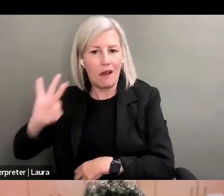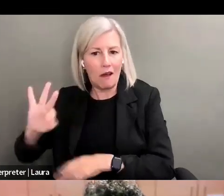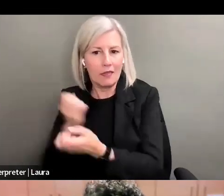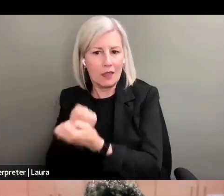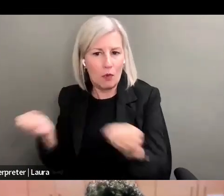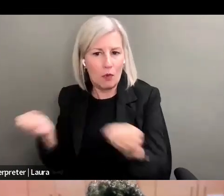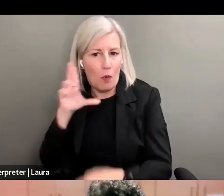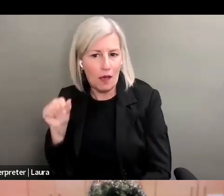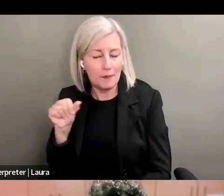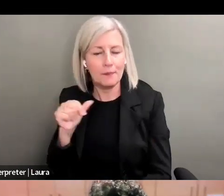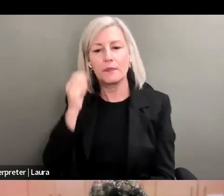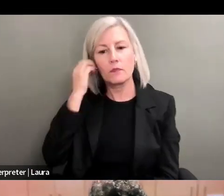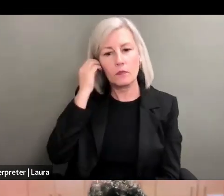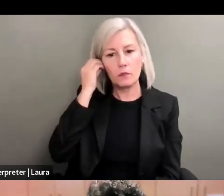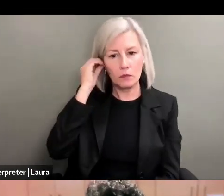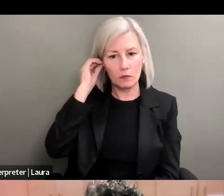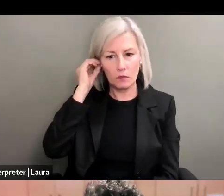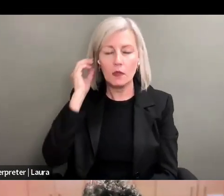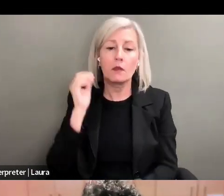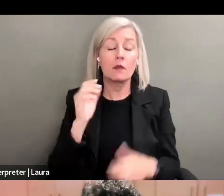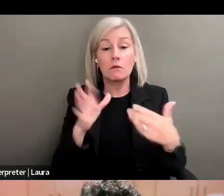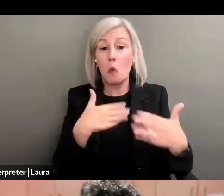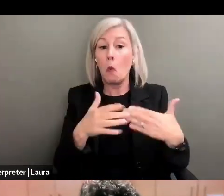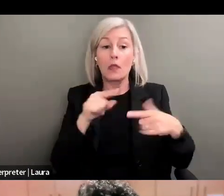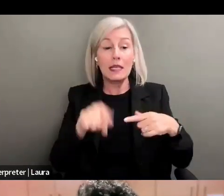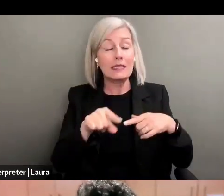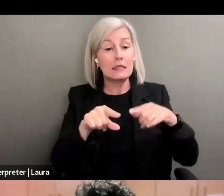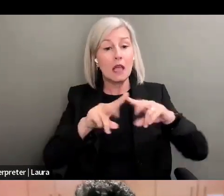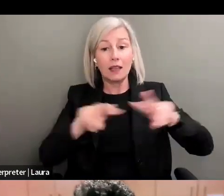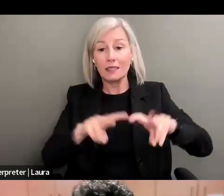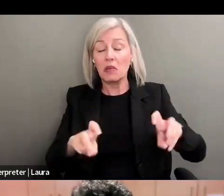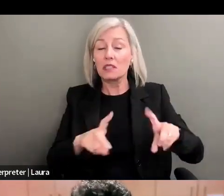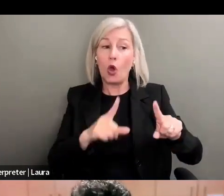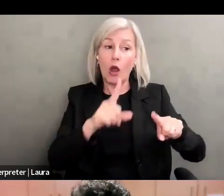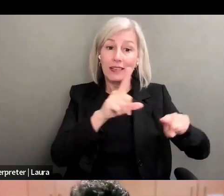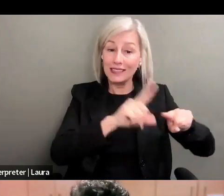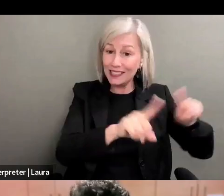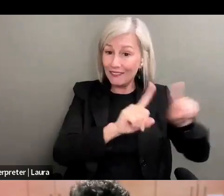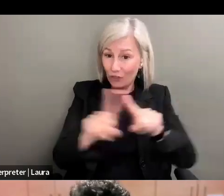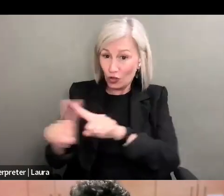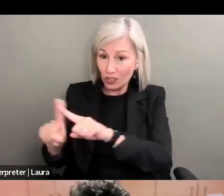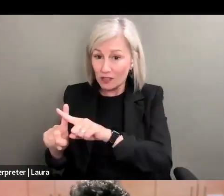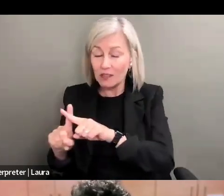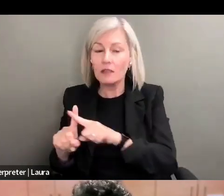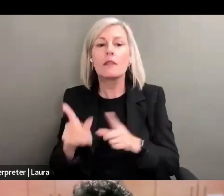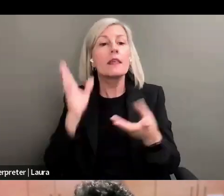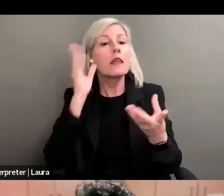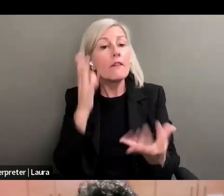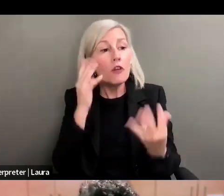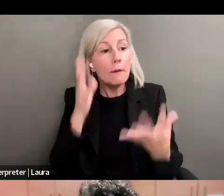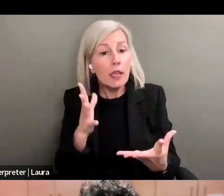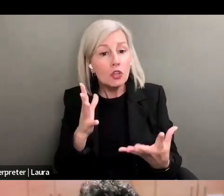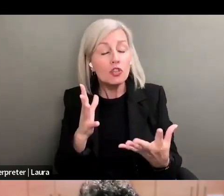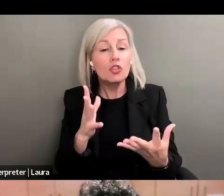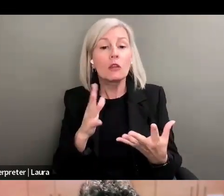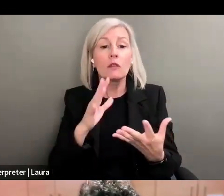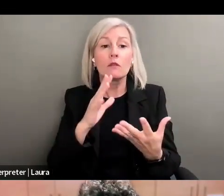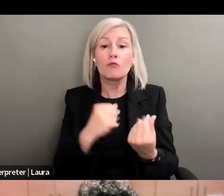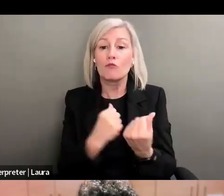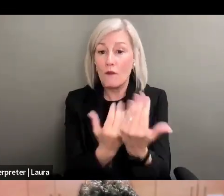Though the setup and administration of these evaluations may differ, the information that they can provide regarding a child's functional listening